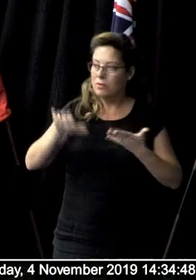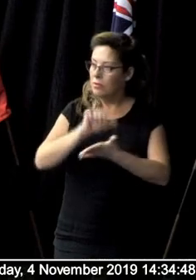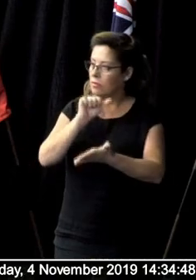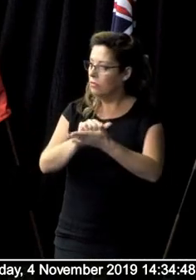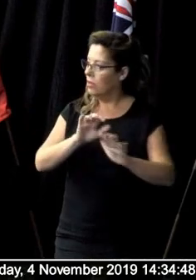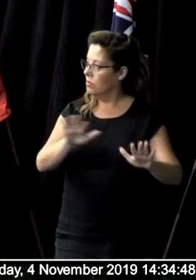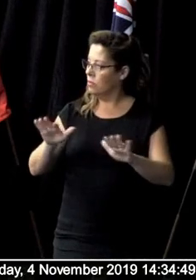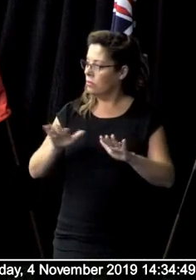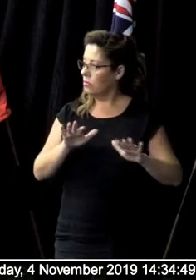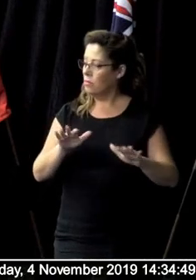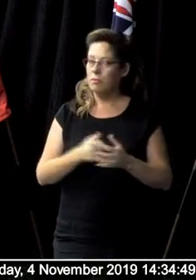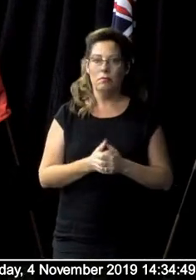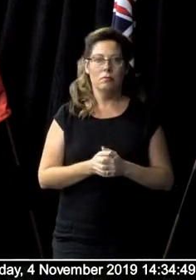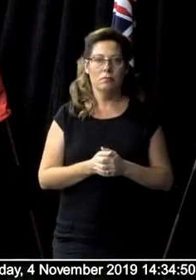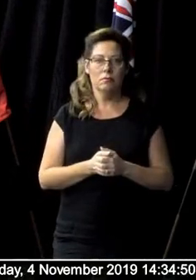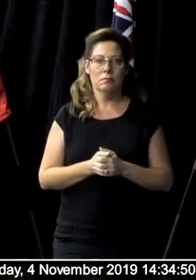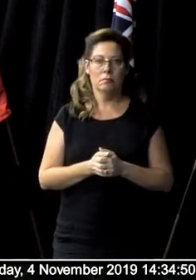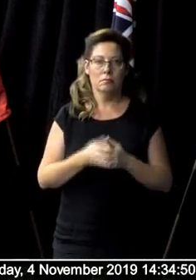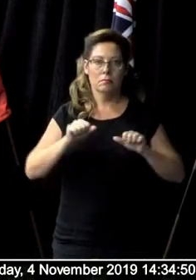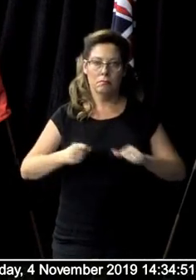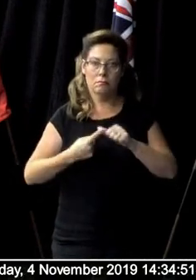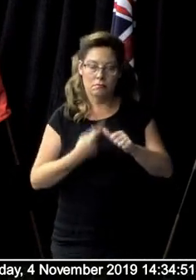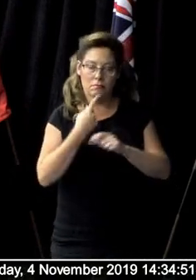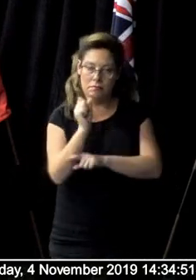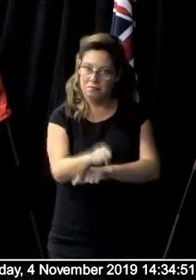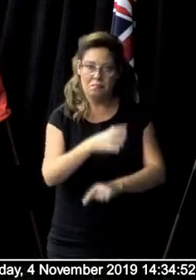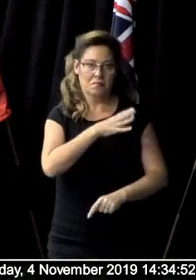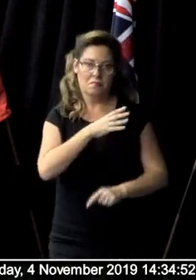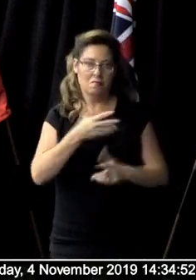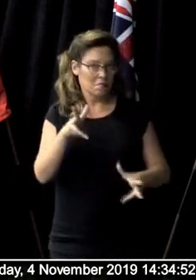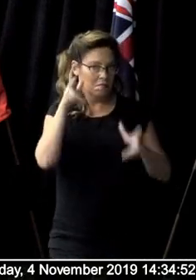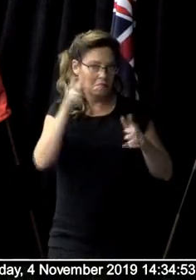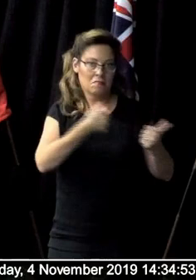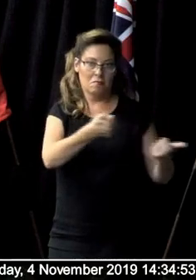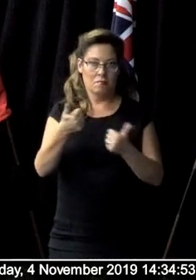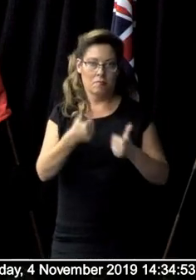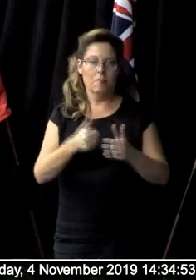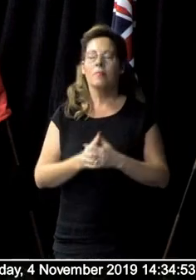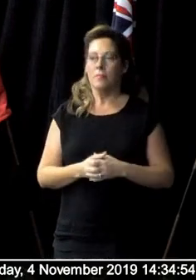As far as we’re concerned I think it’s fine. All right. Thank you.